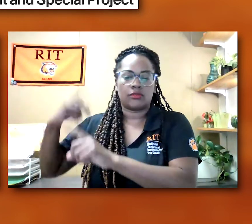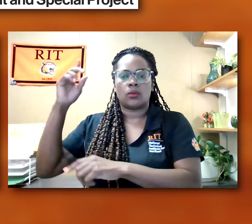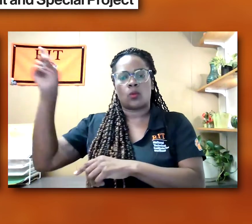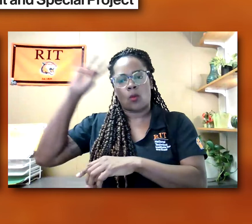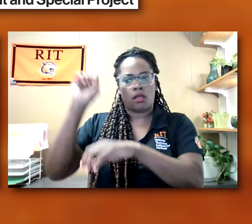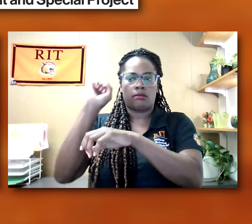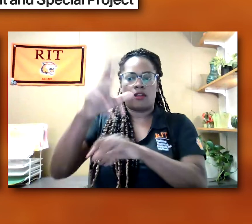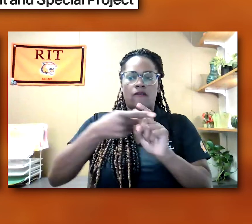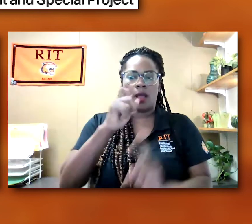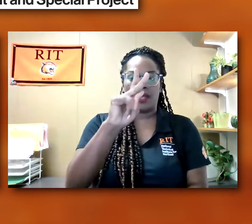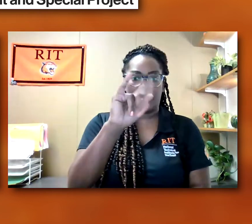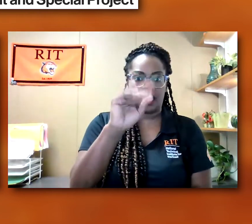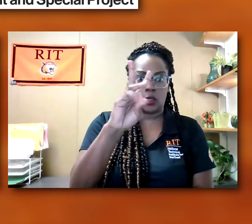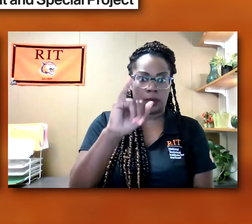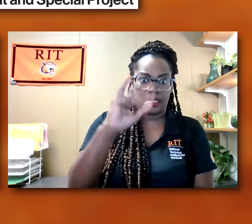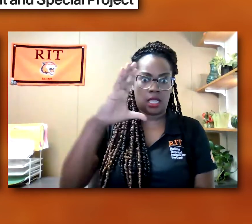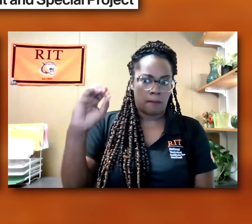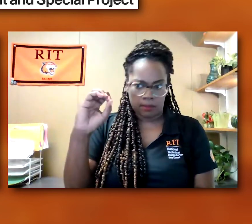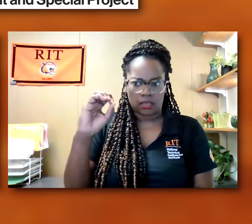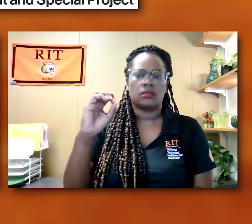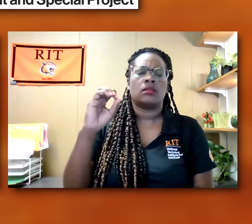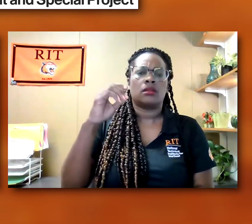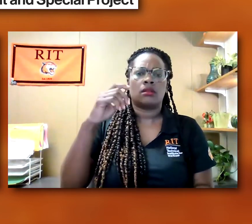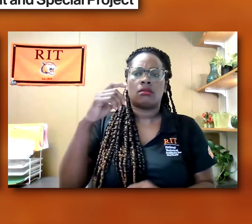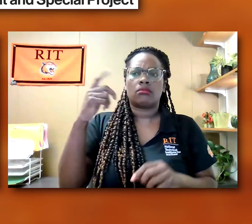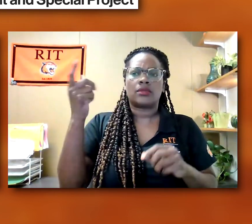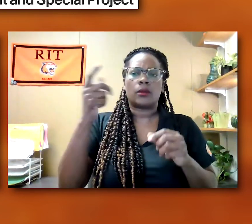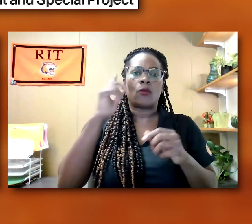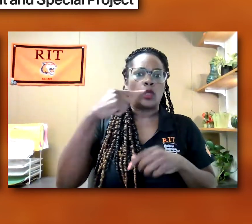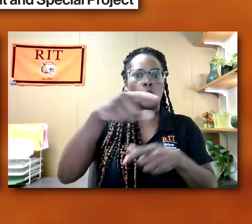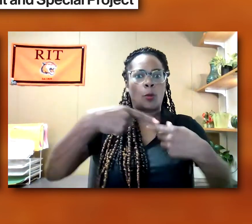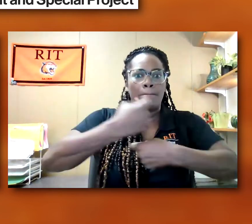that you would get monthly from Eureka Crates.